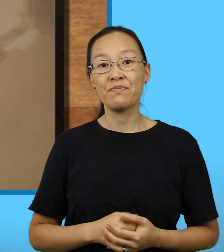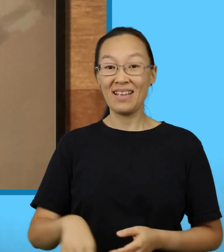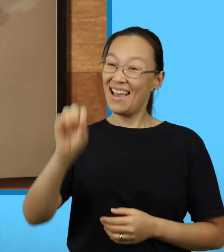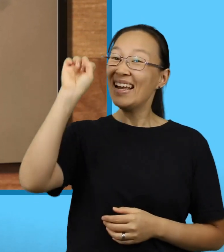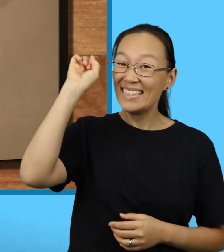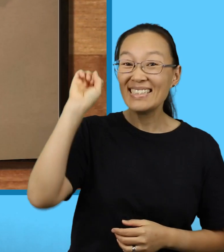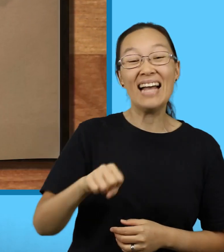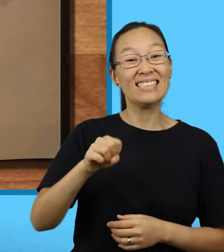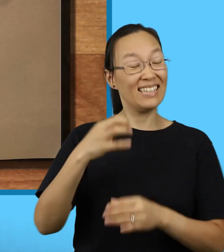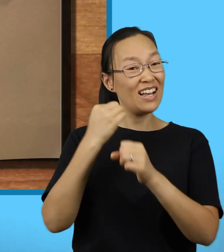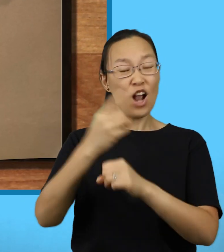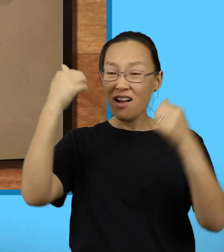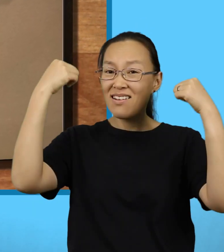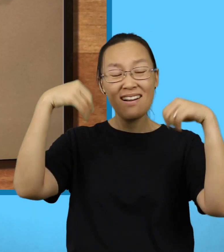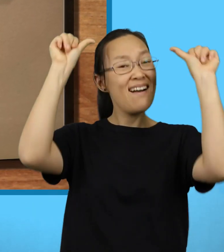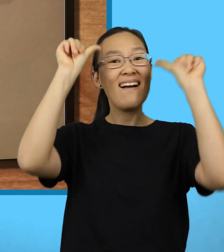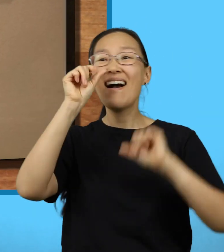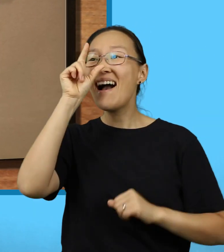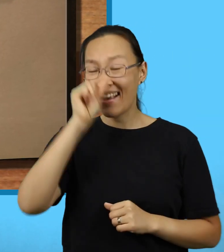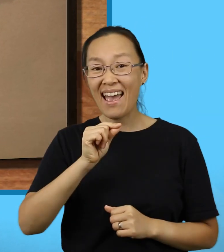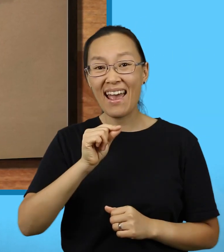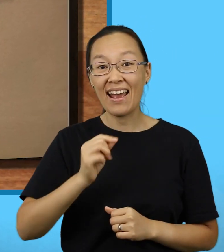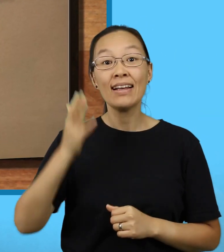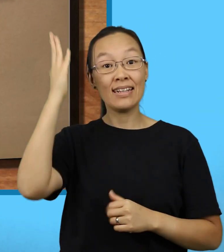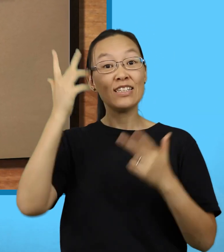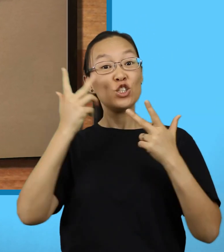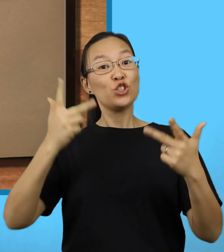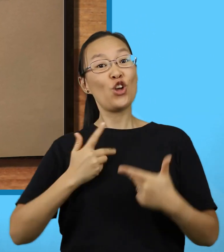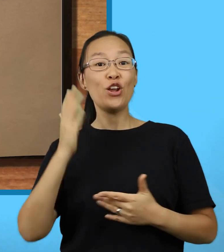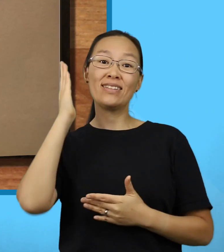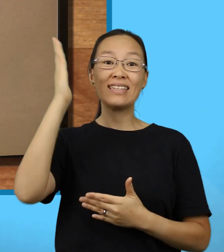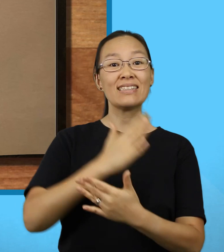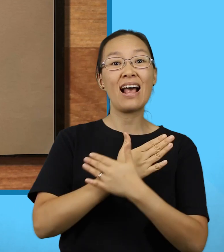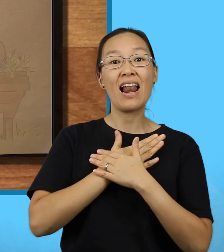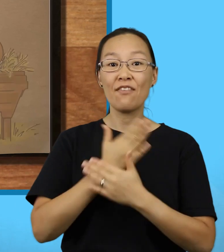Well, yes, God could and He did. He showed us His love and His care